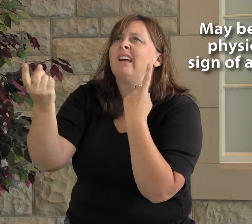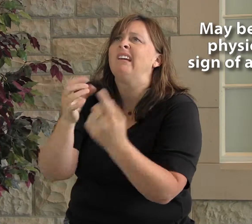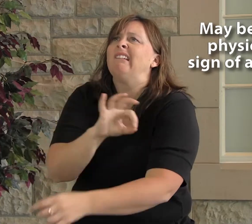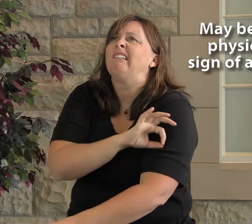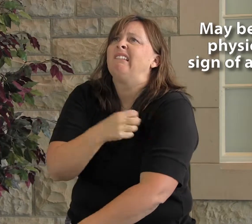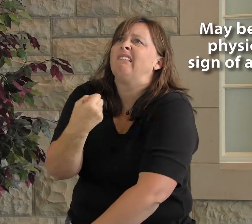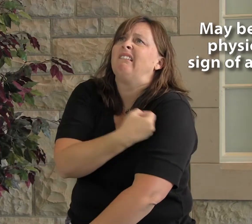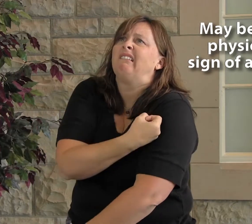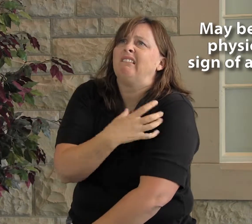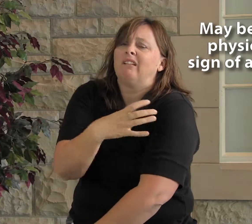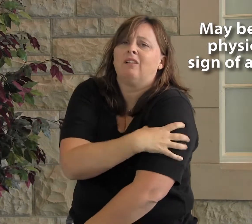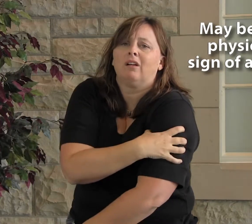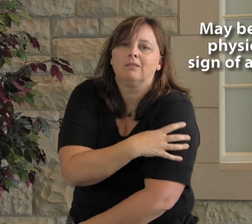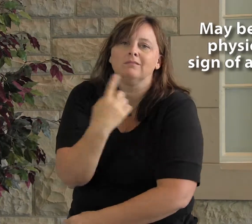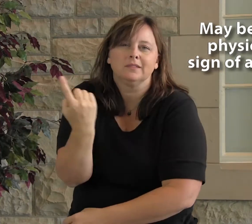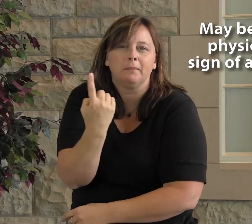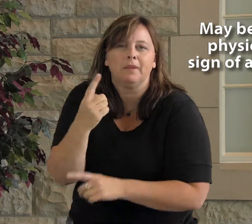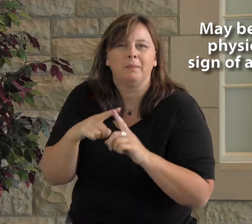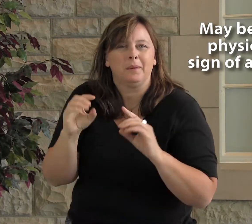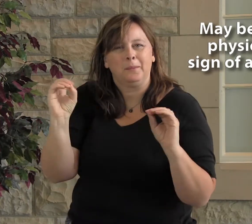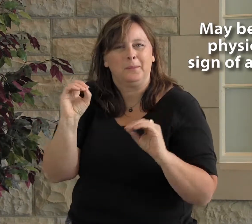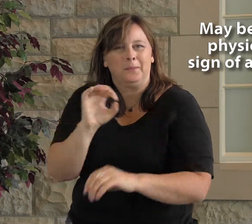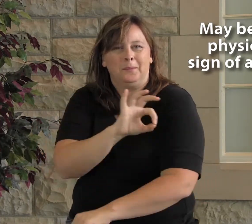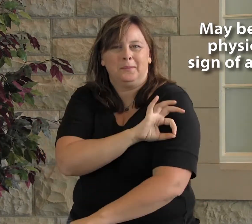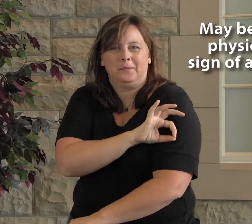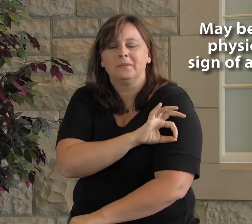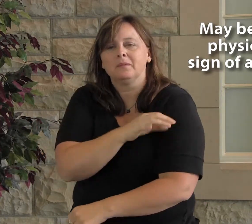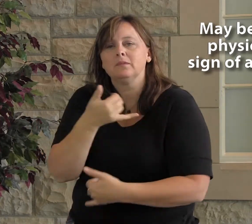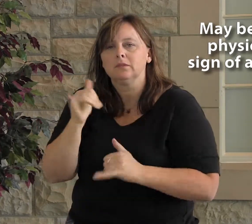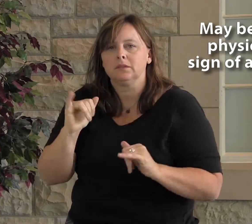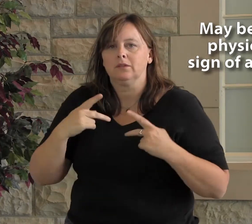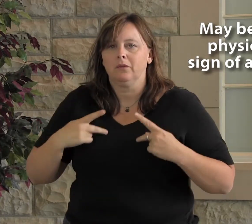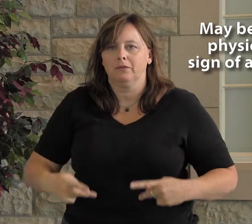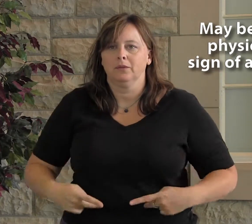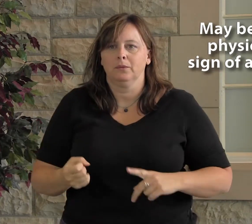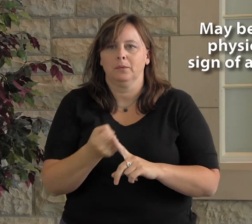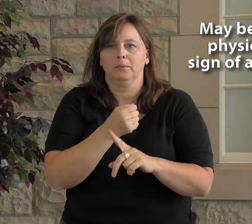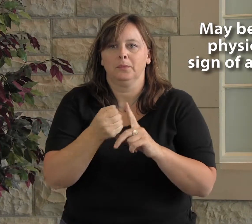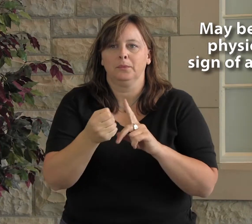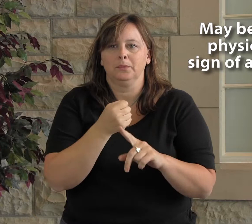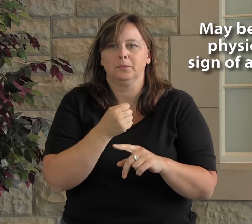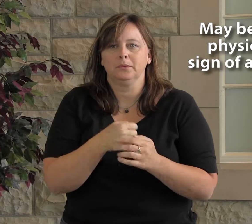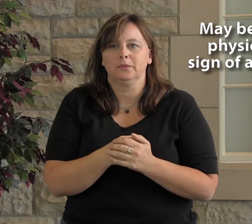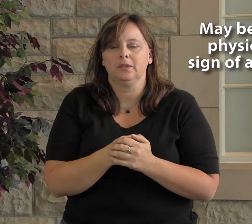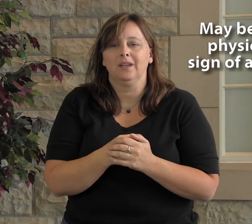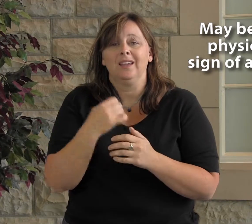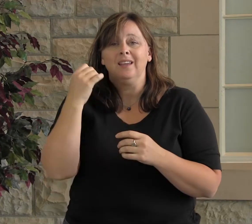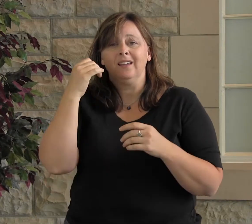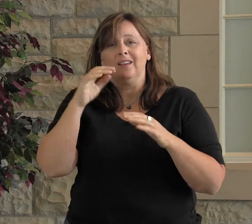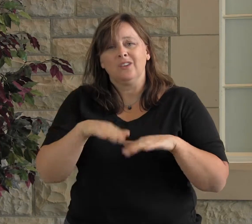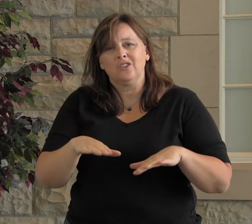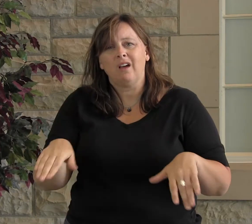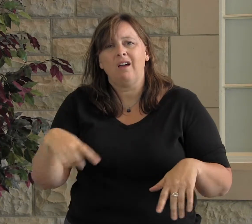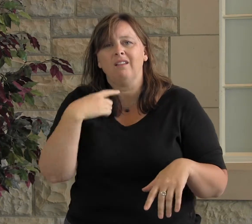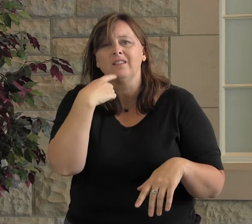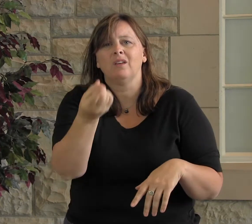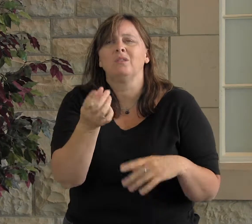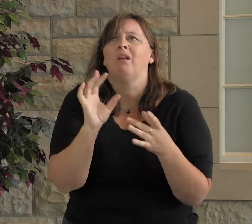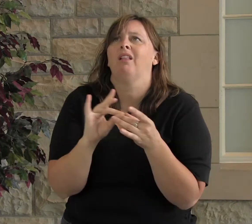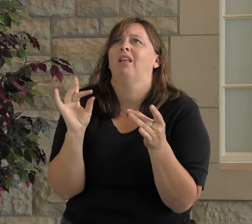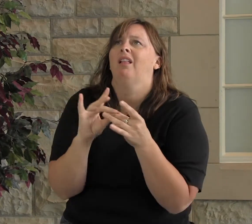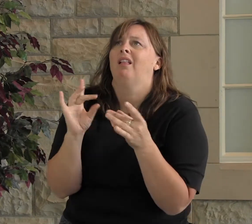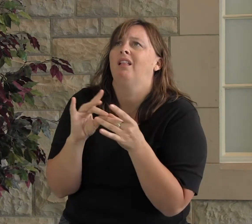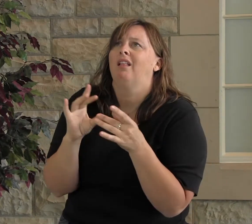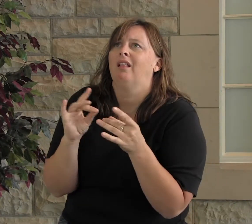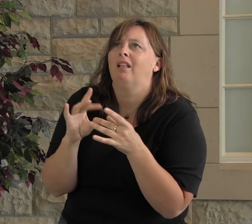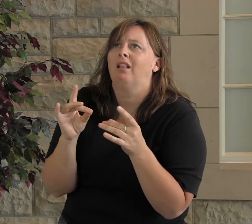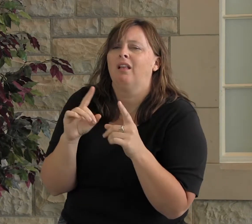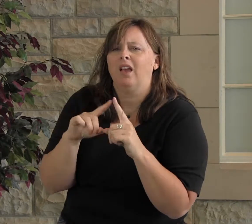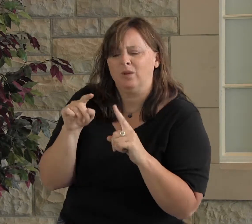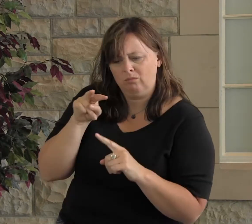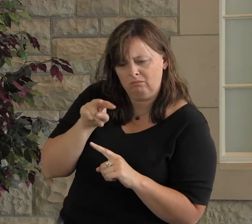But maybe the child is telling you that they were hit. Maybe the child tells you a story